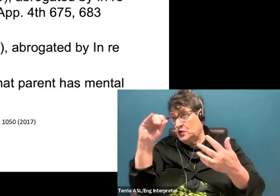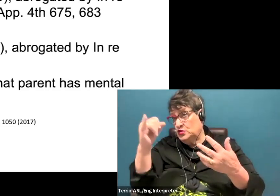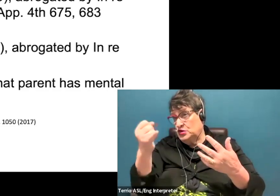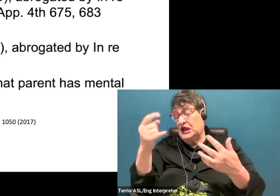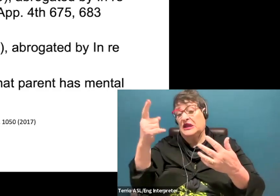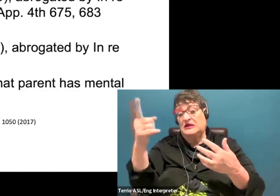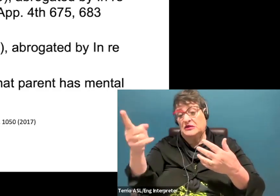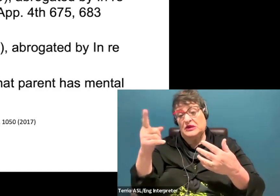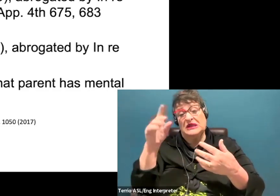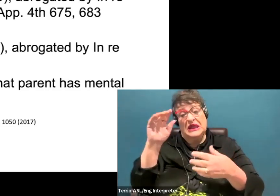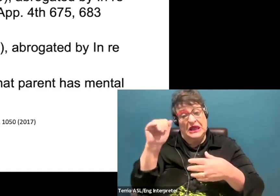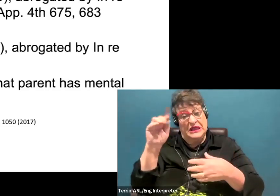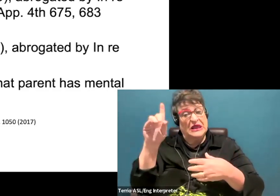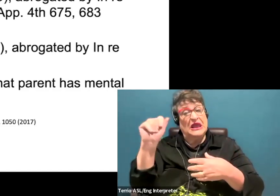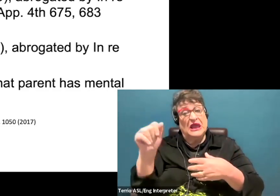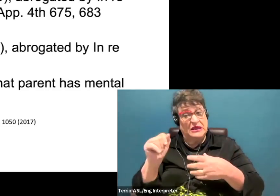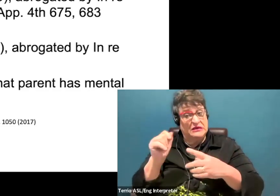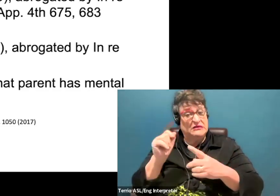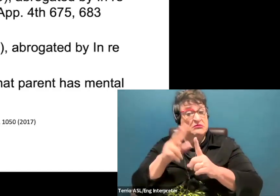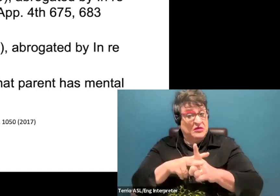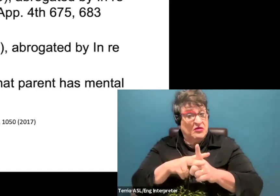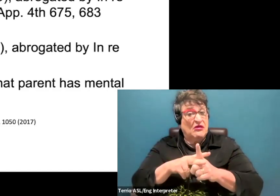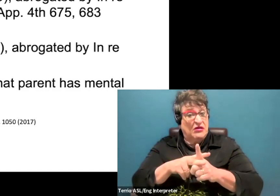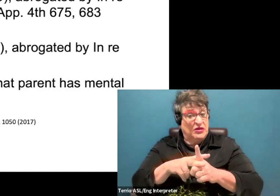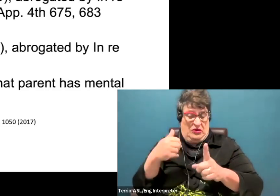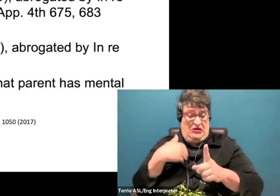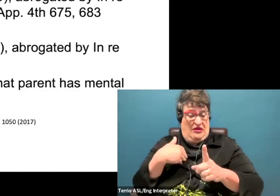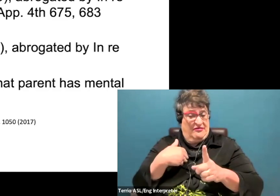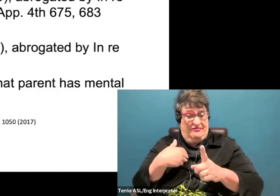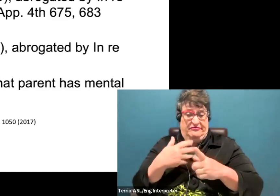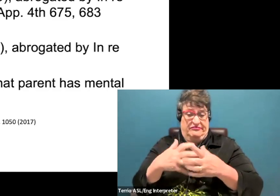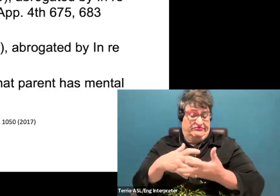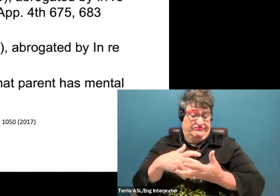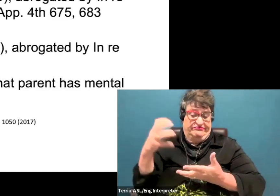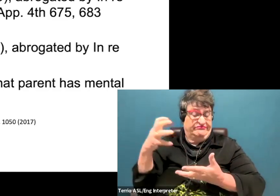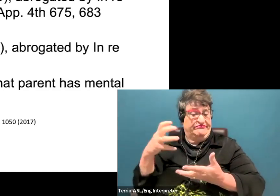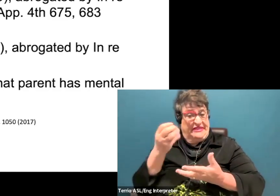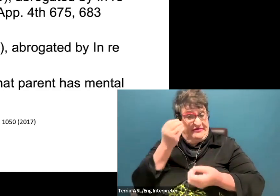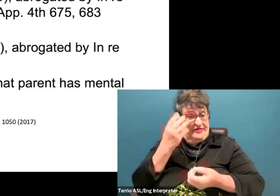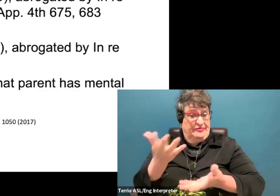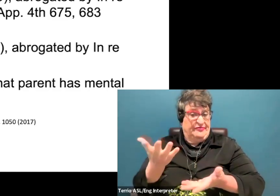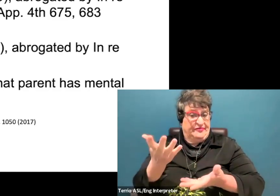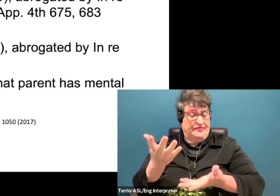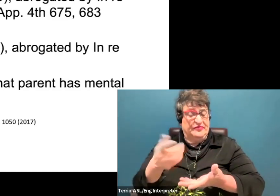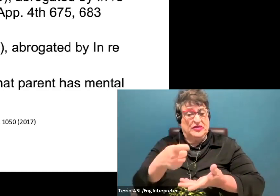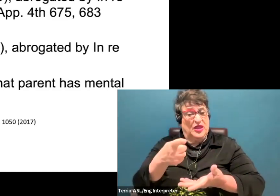We have so much more information now. And what's also effective is to couple it with whatever